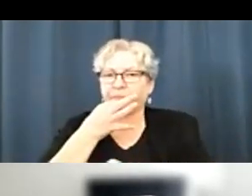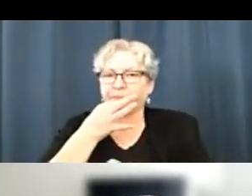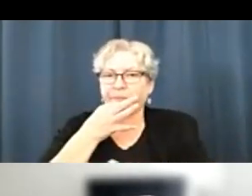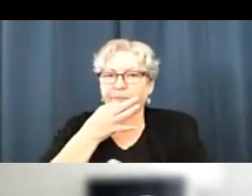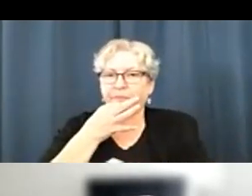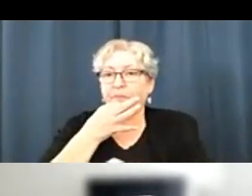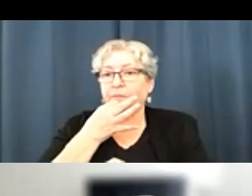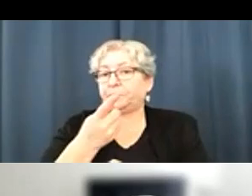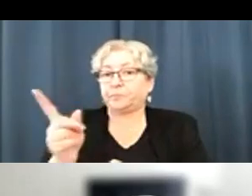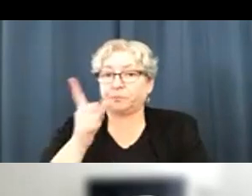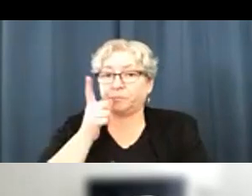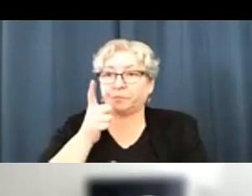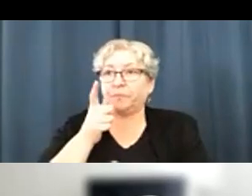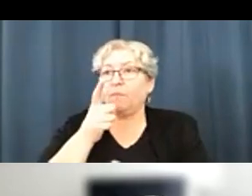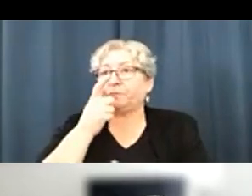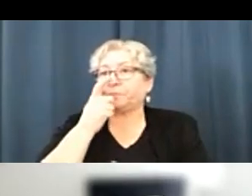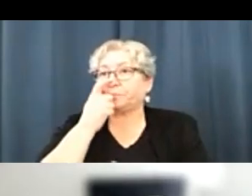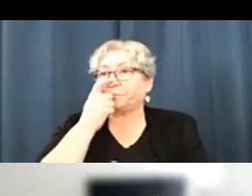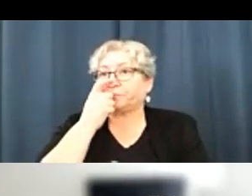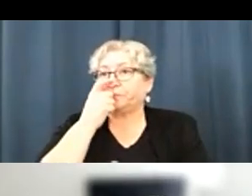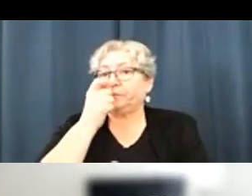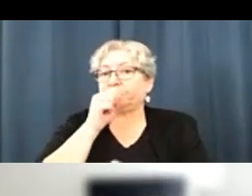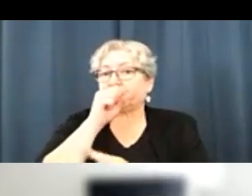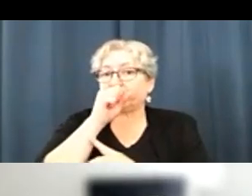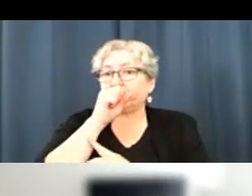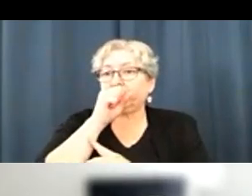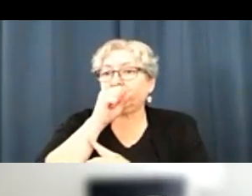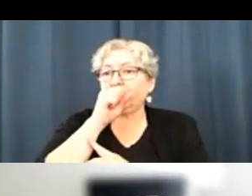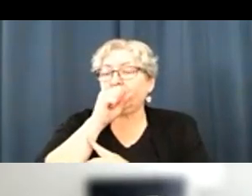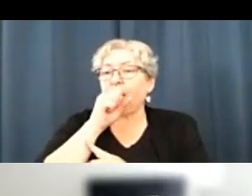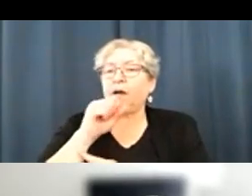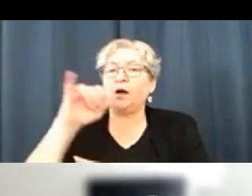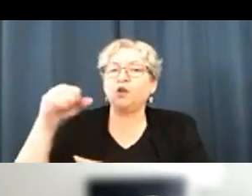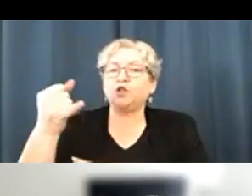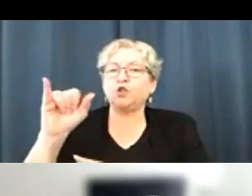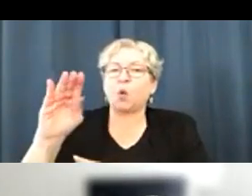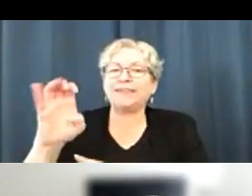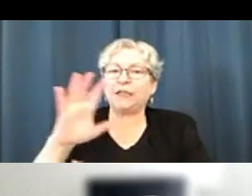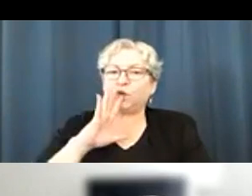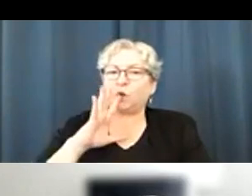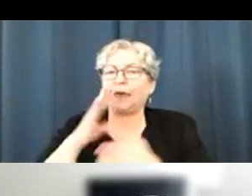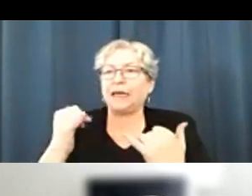Josie, you wanna add anything to that and maybe a timeline? - Surely. So, here's what's gonna happen, friends.